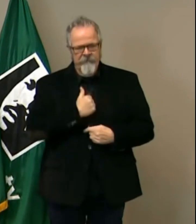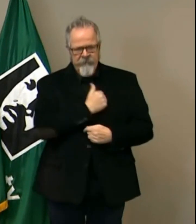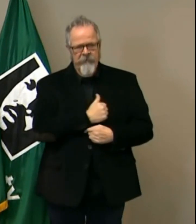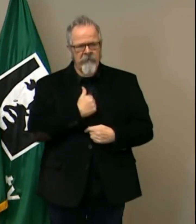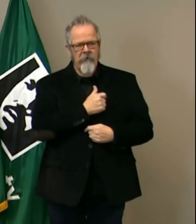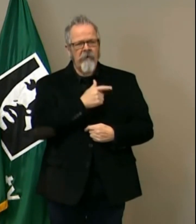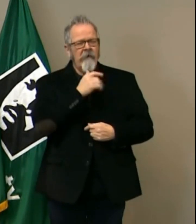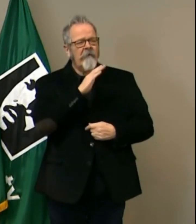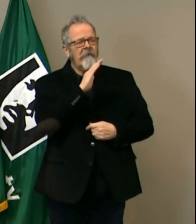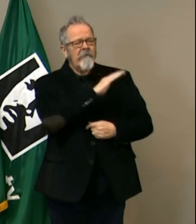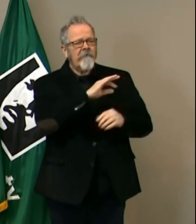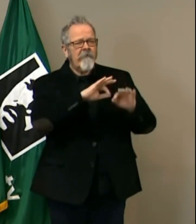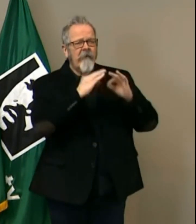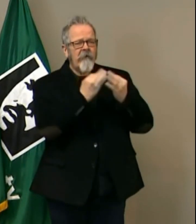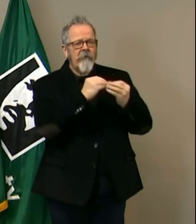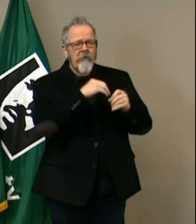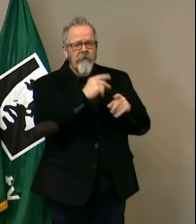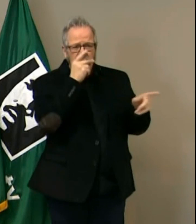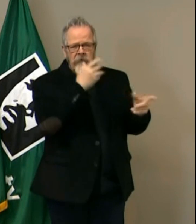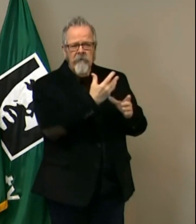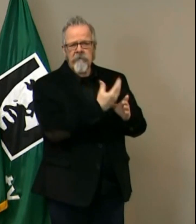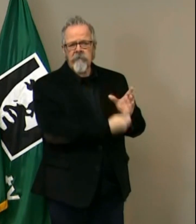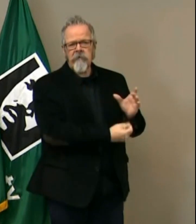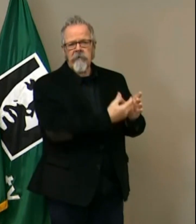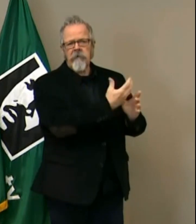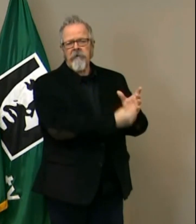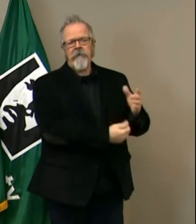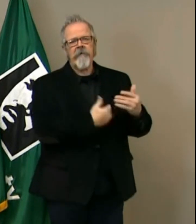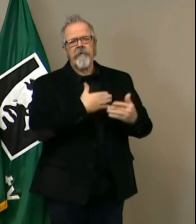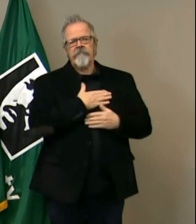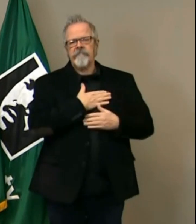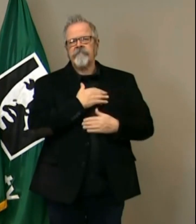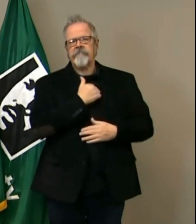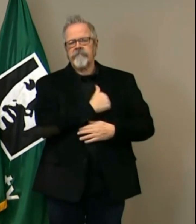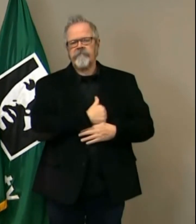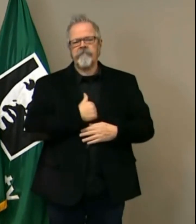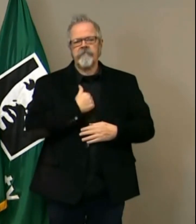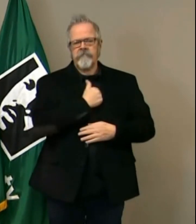announced public health directives that were intended and are intended to slow